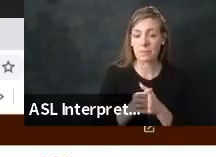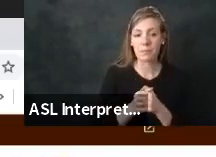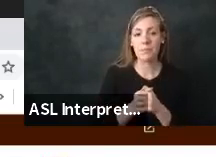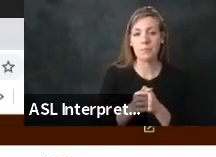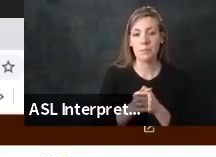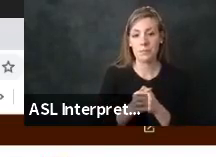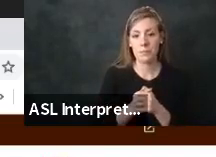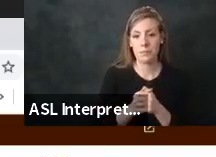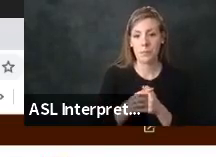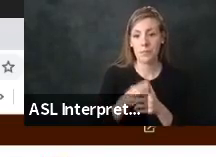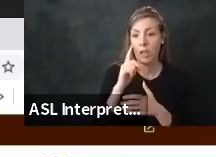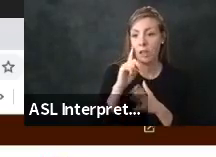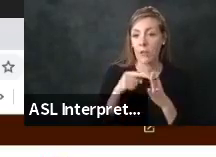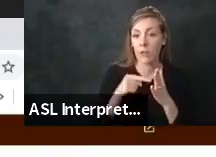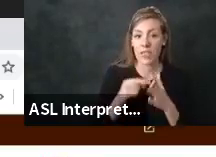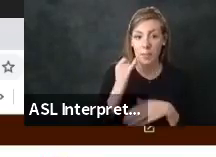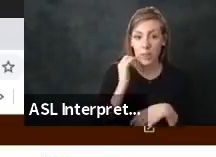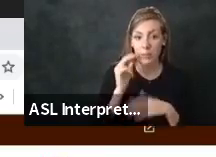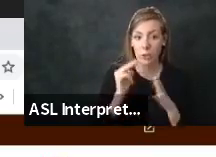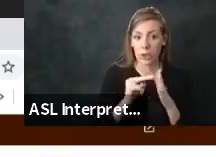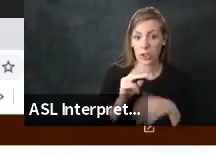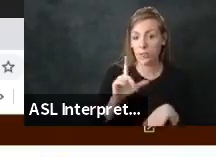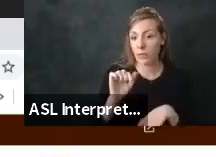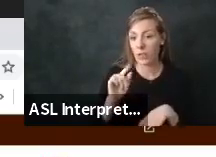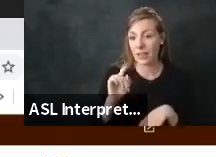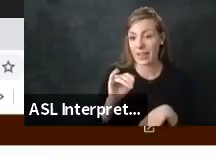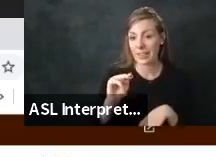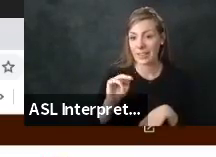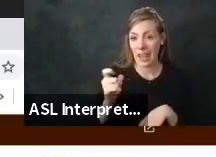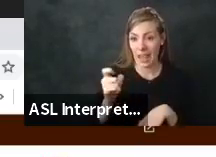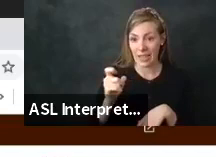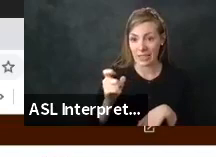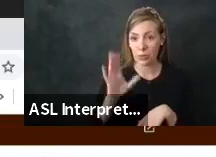So for example, if we were looking for a next year, we can see that while